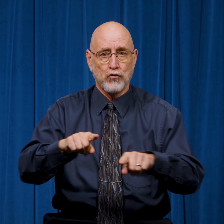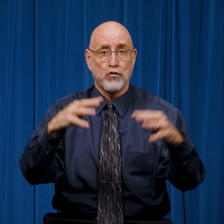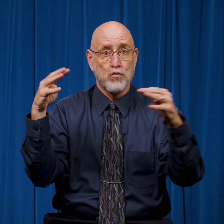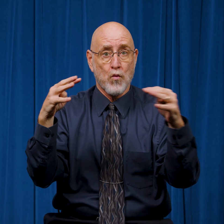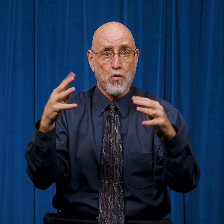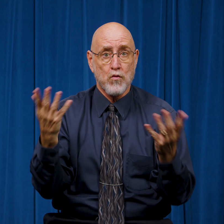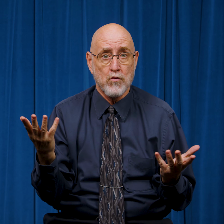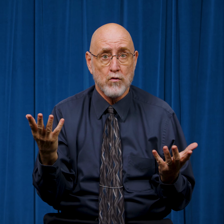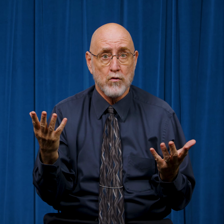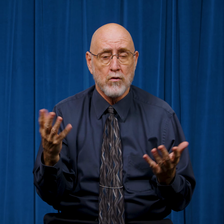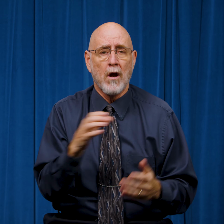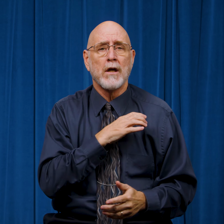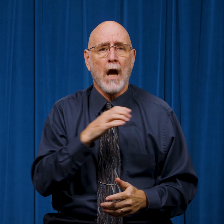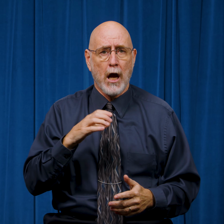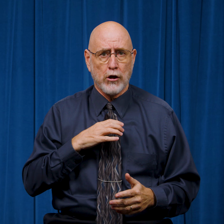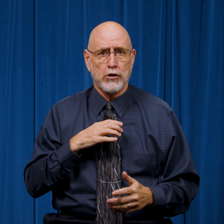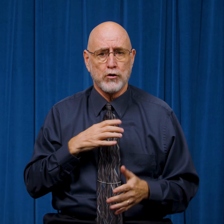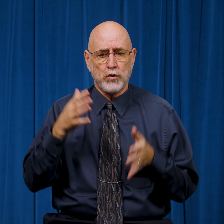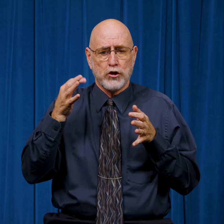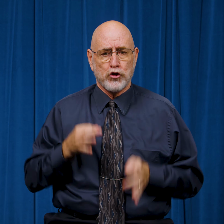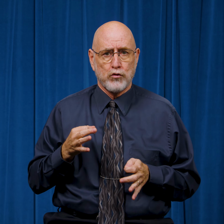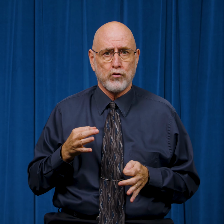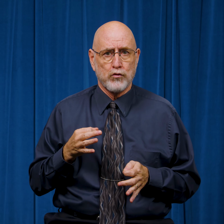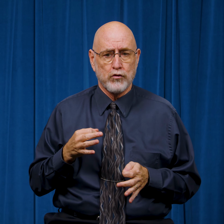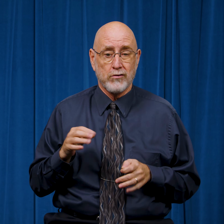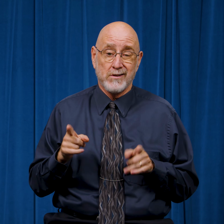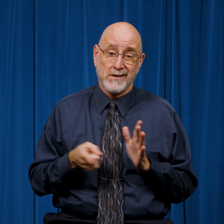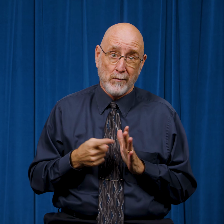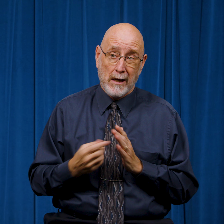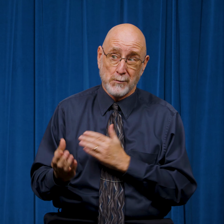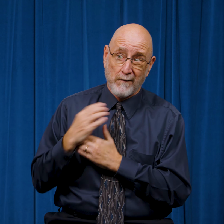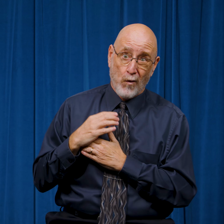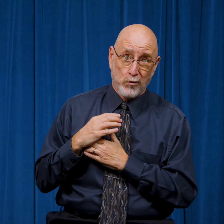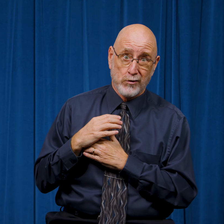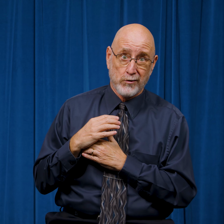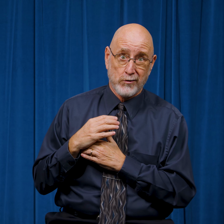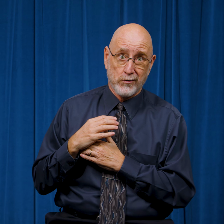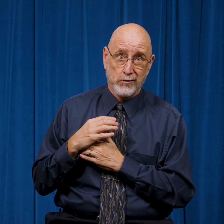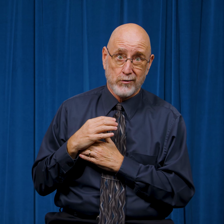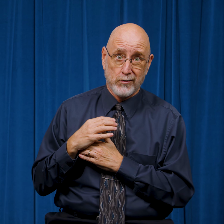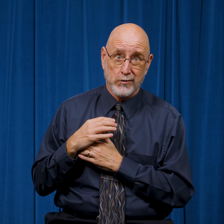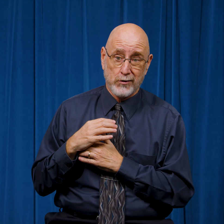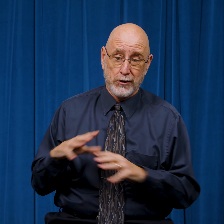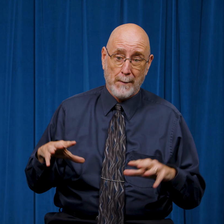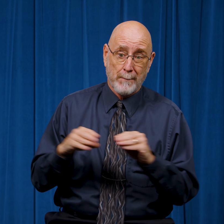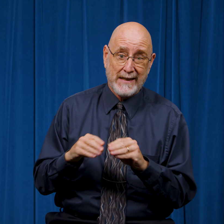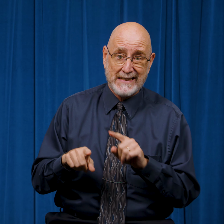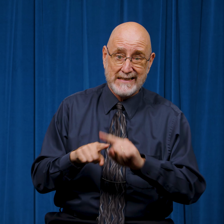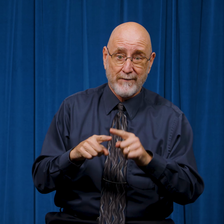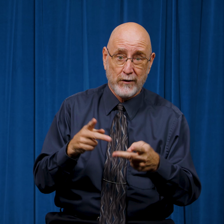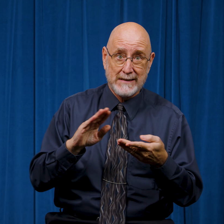Congress would choose, but also sometimes be forced, to meet in several different cities.